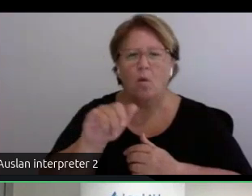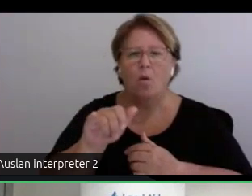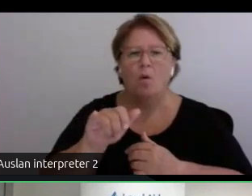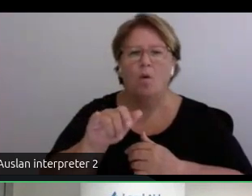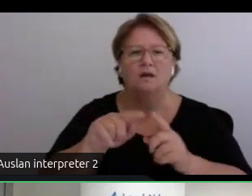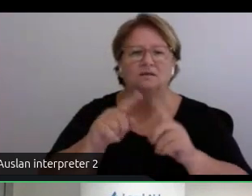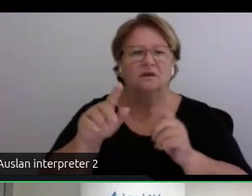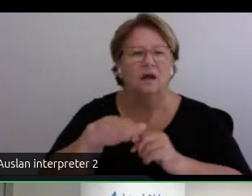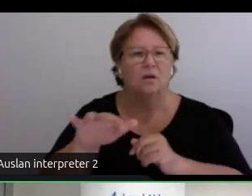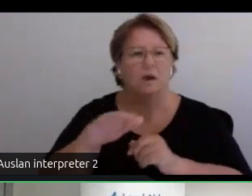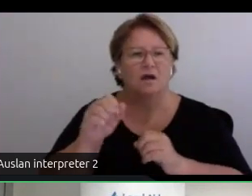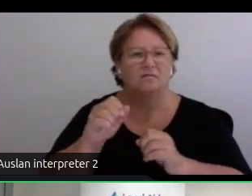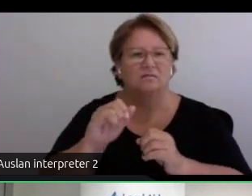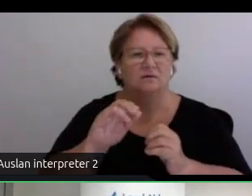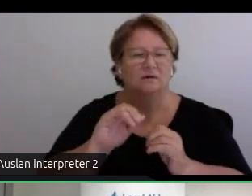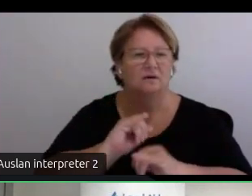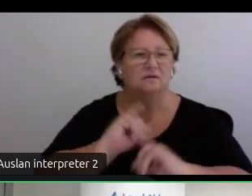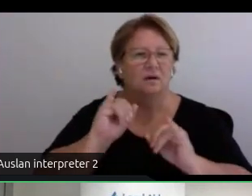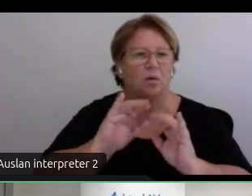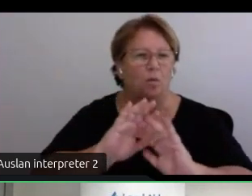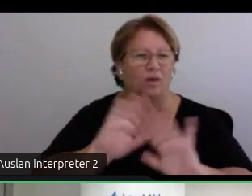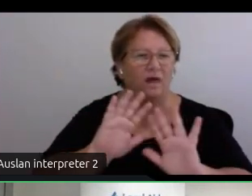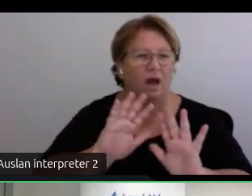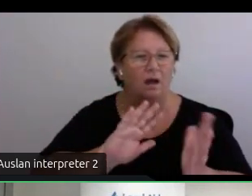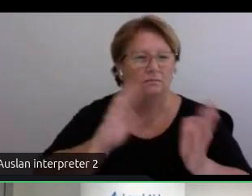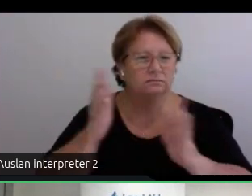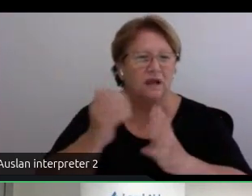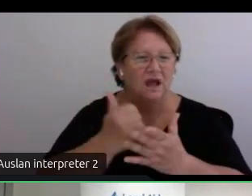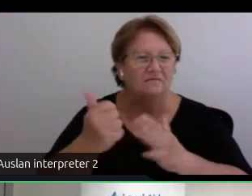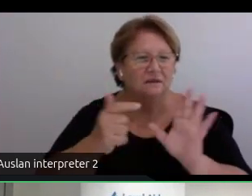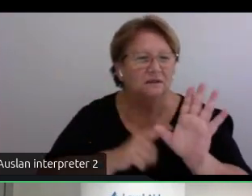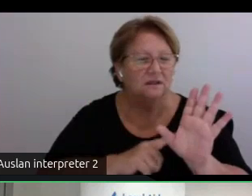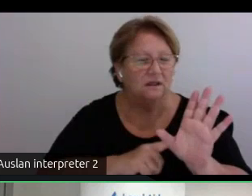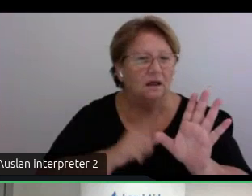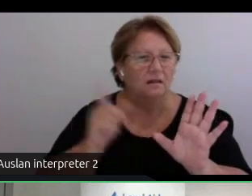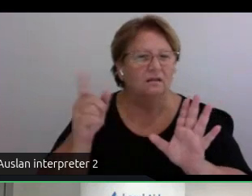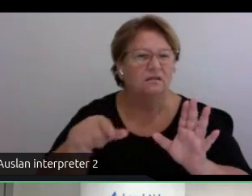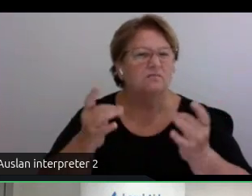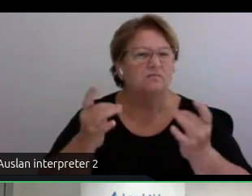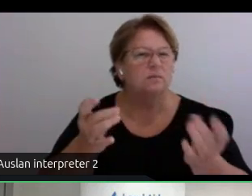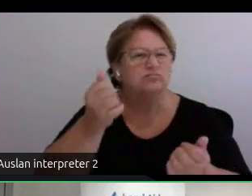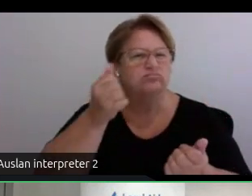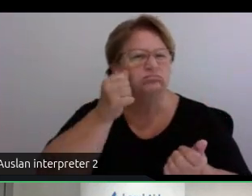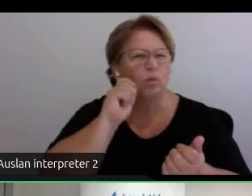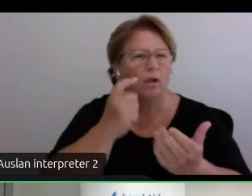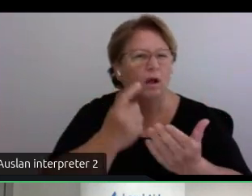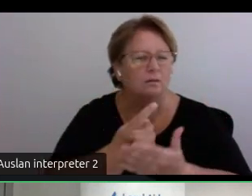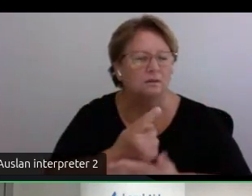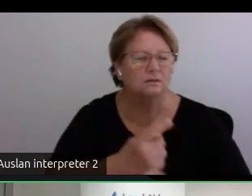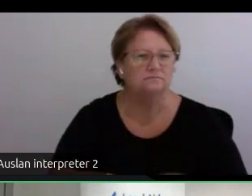an area that gets disaster events every year and um is prepared for it or is knows what's